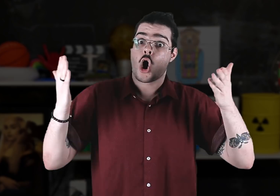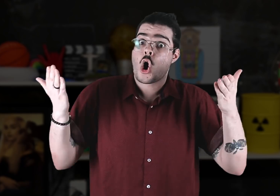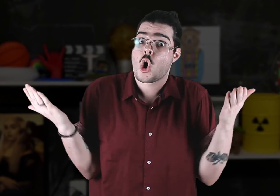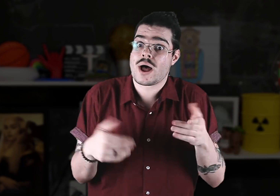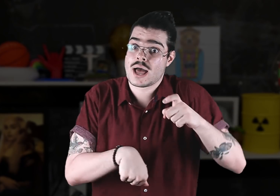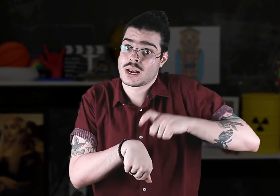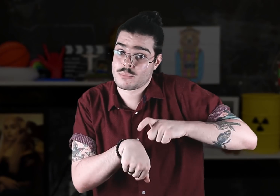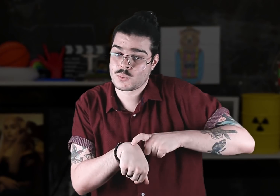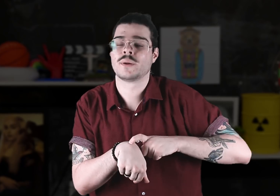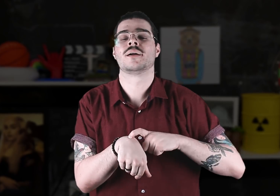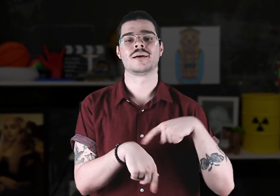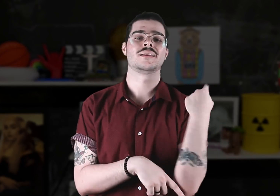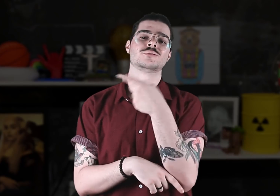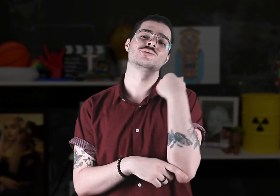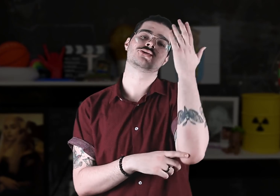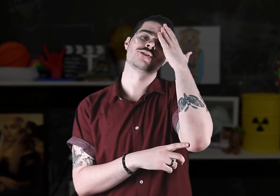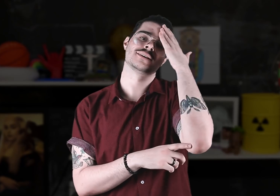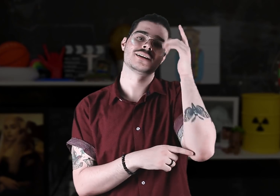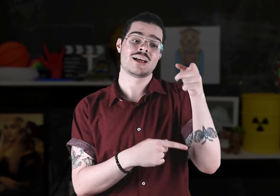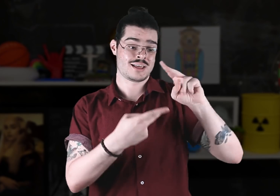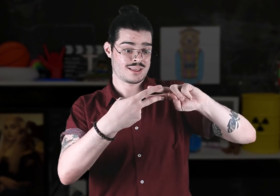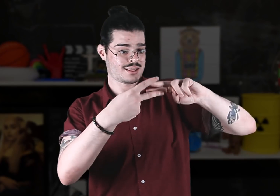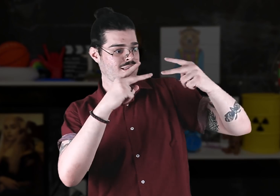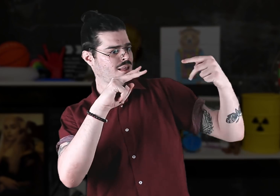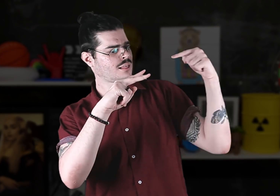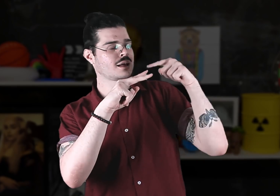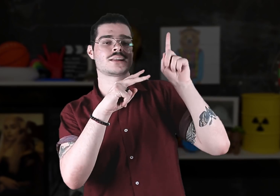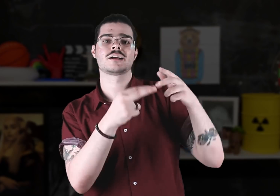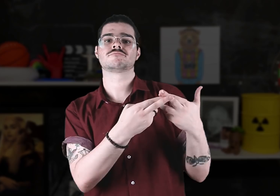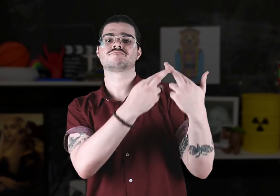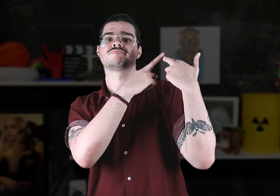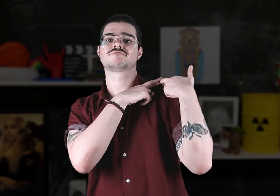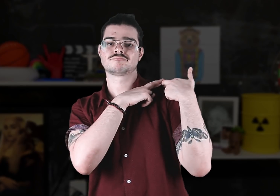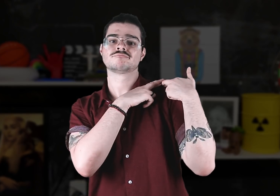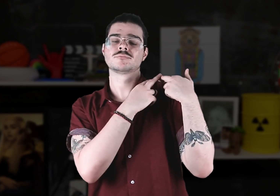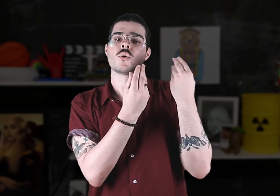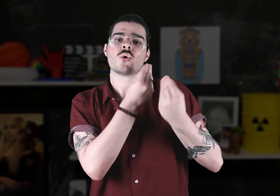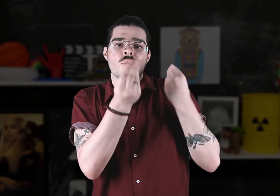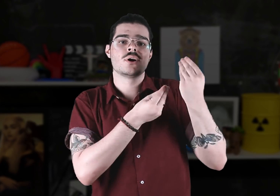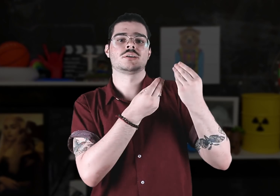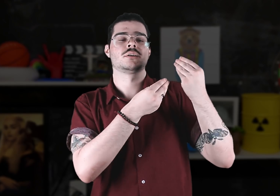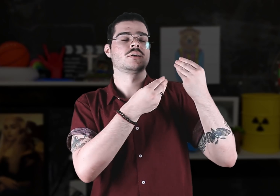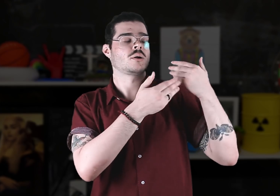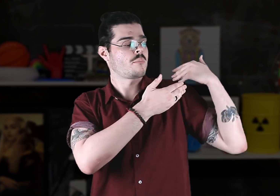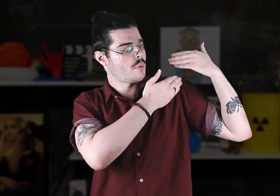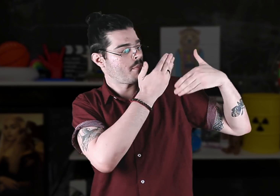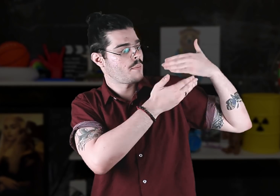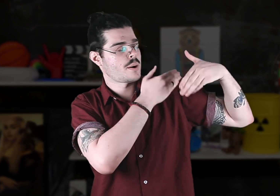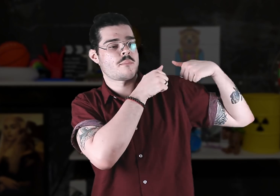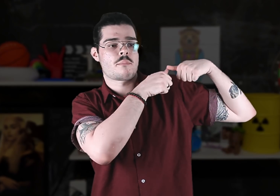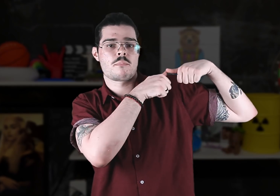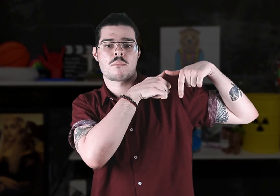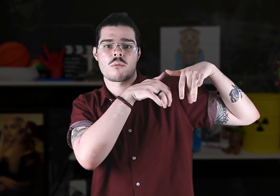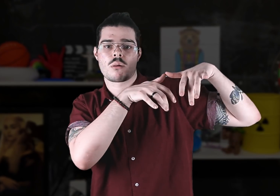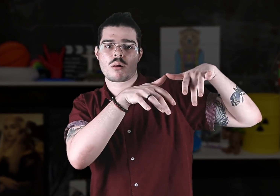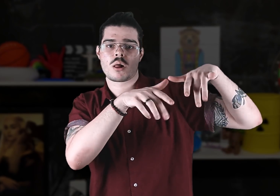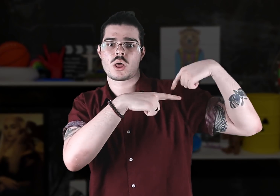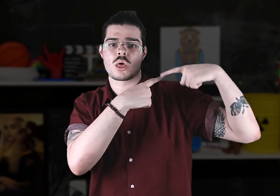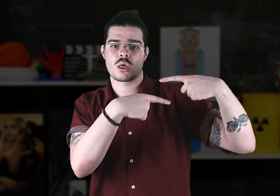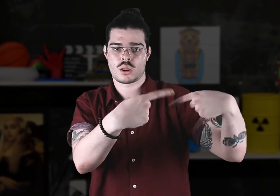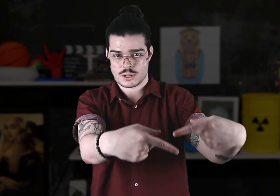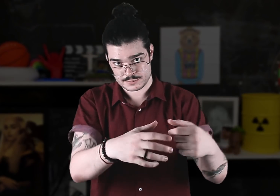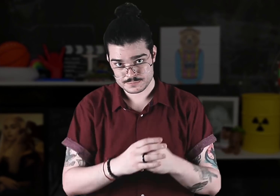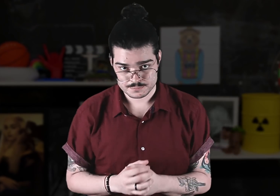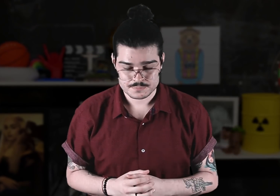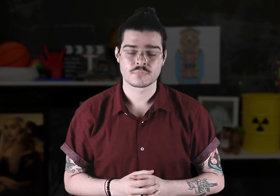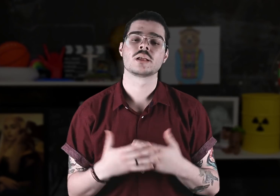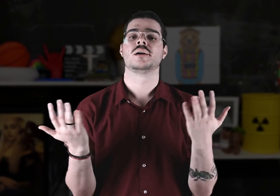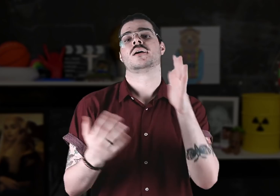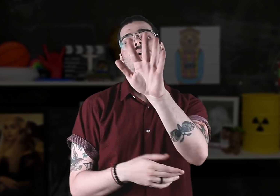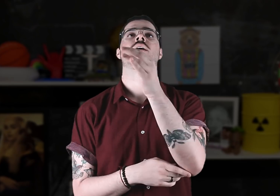Nowadays, we know that genes are responsible for inherited transmission.